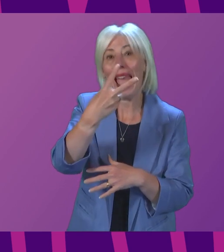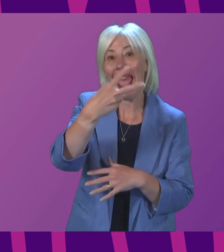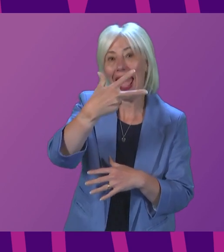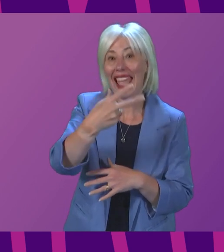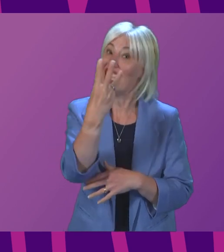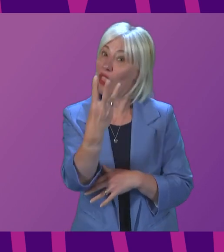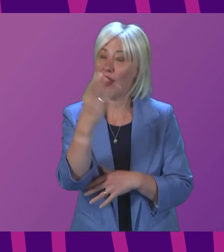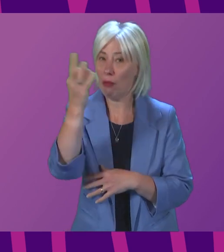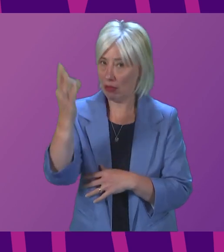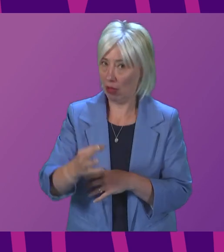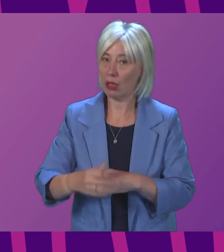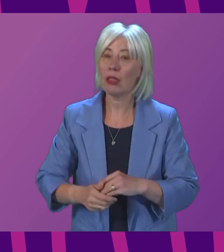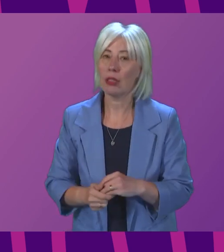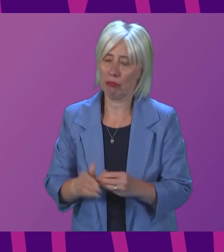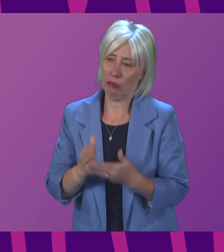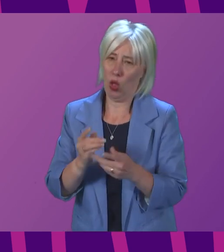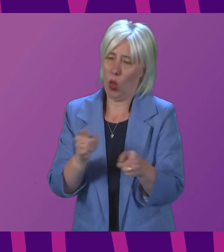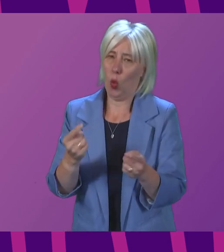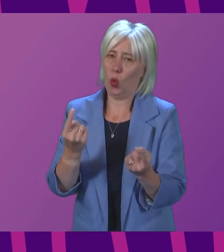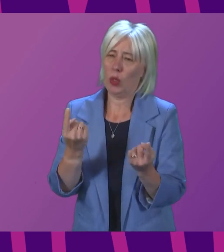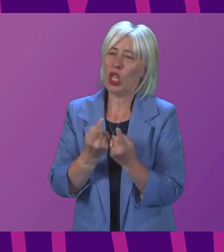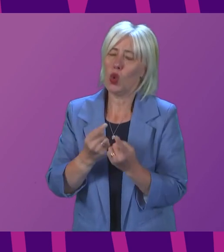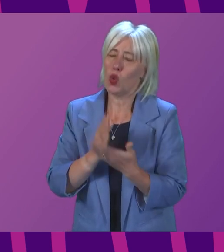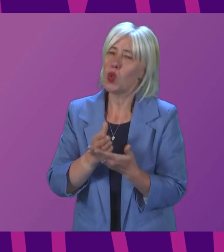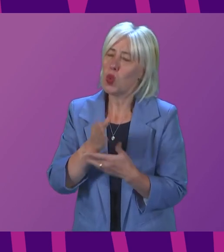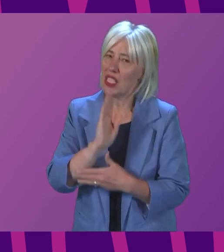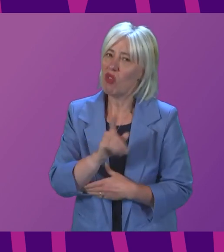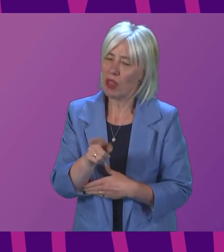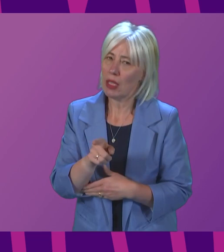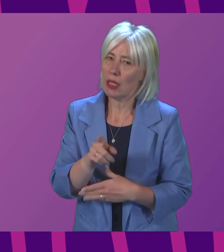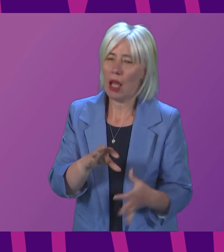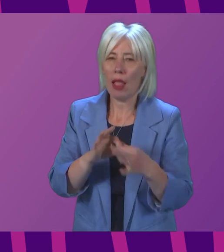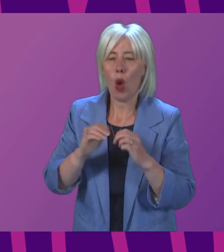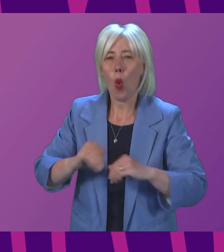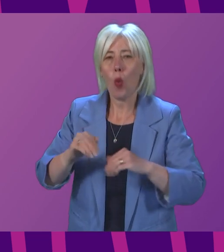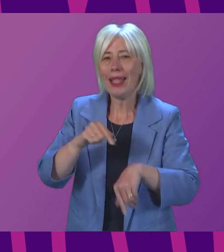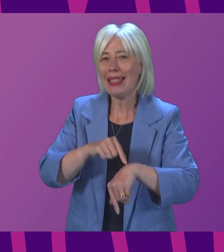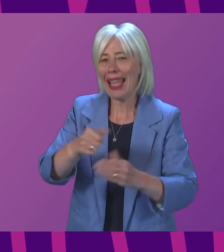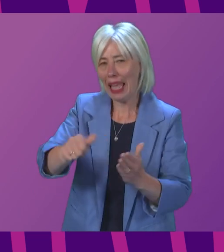We take these issues extremely seriously.